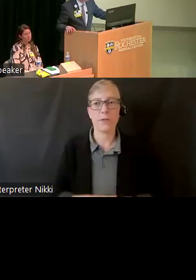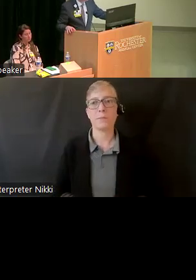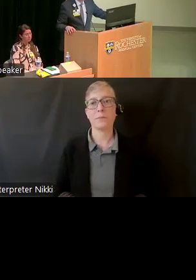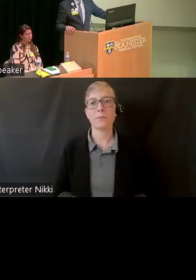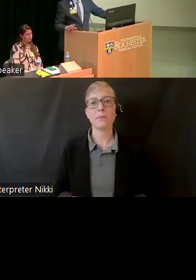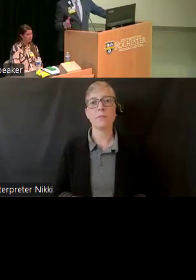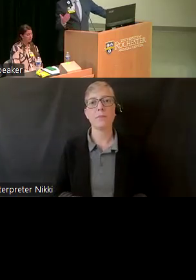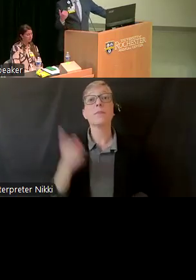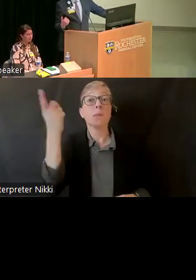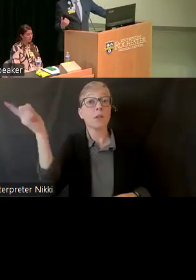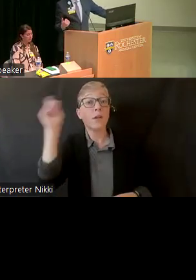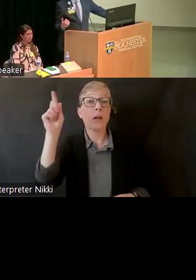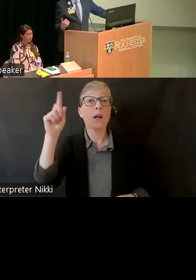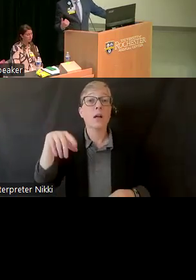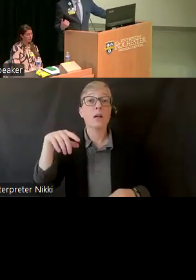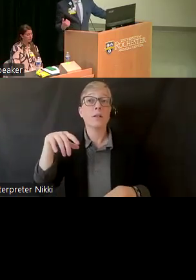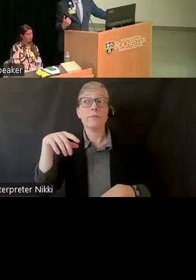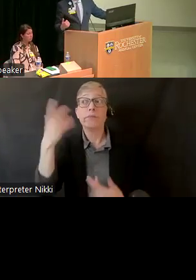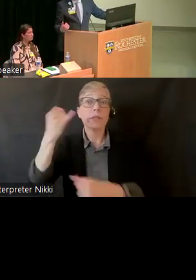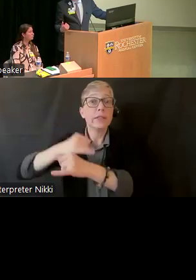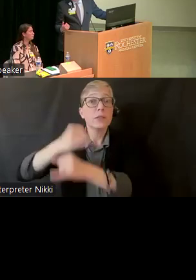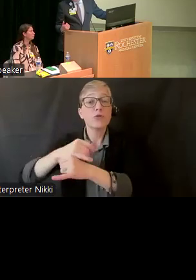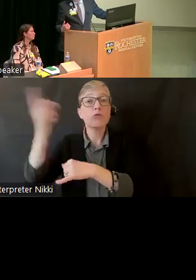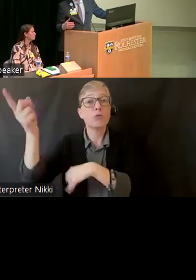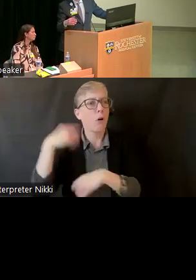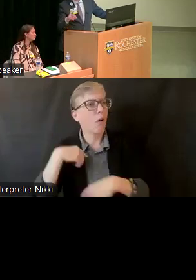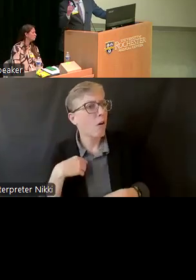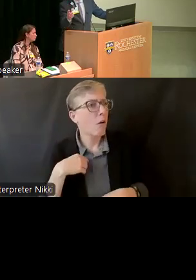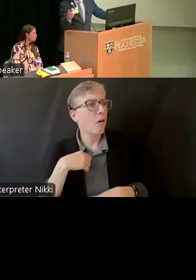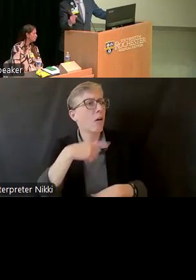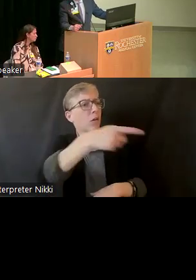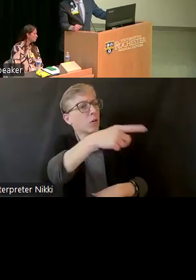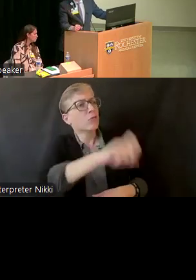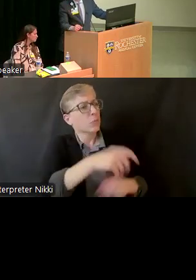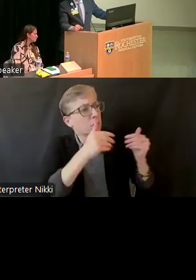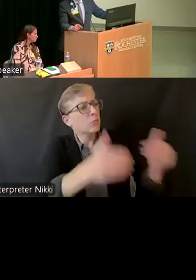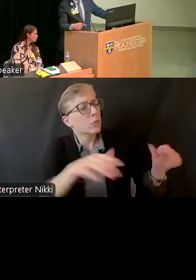resilient um the point of the office is to hold the organization accountable to try try to chase